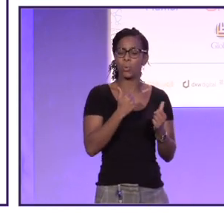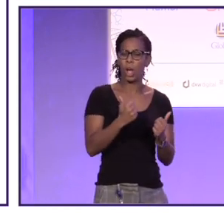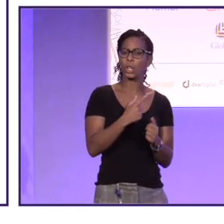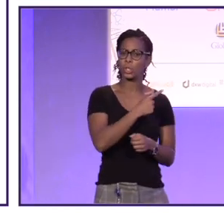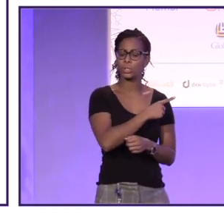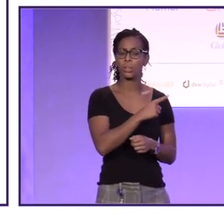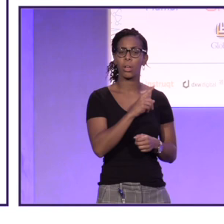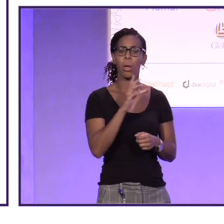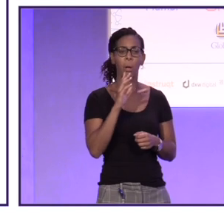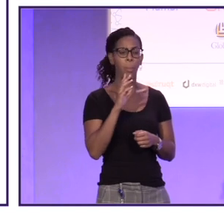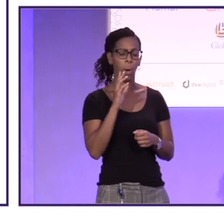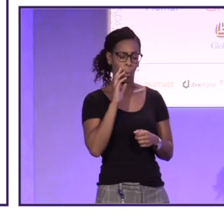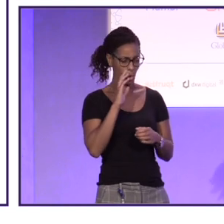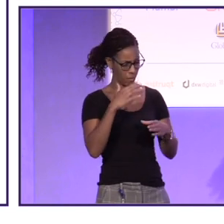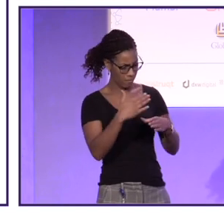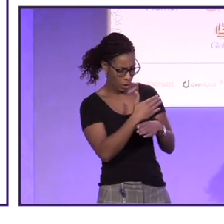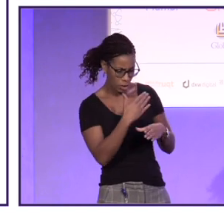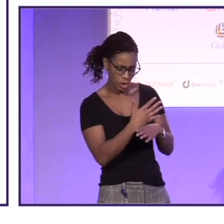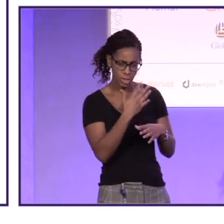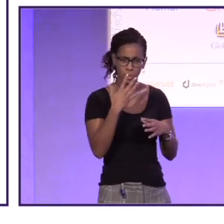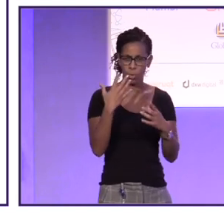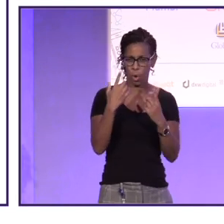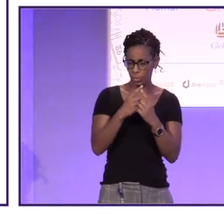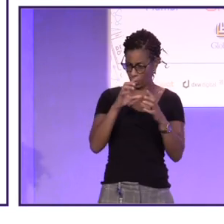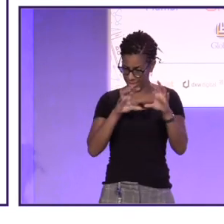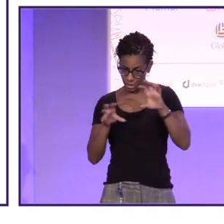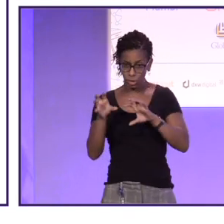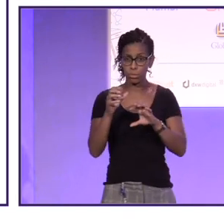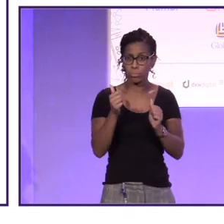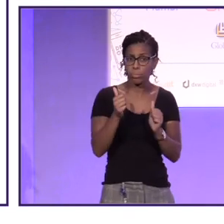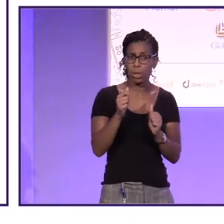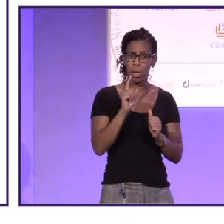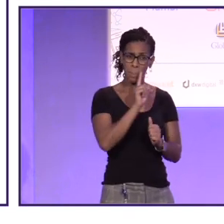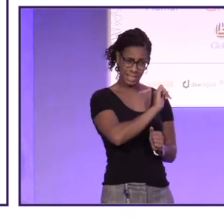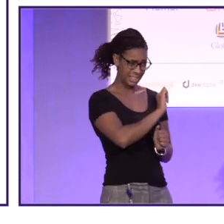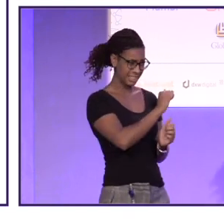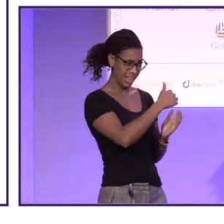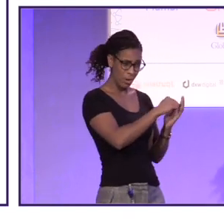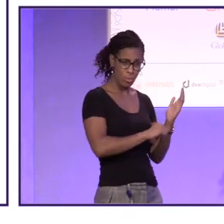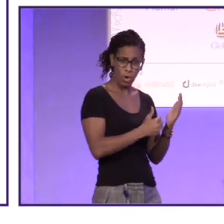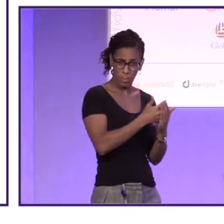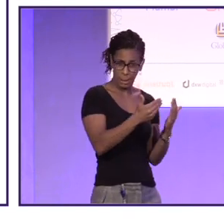object orientation, which are cool. It's a programming language almost, even though they say it is not.